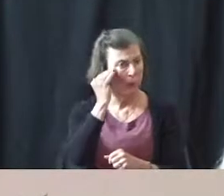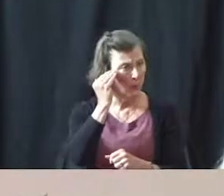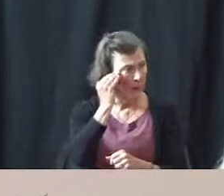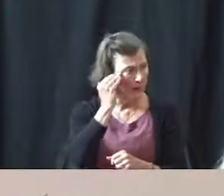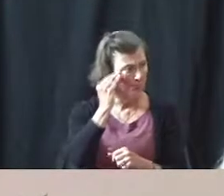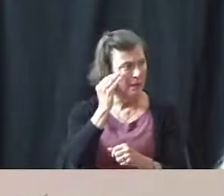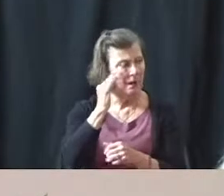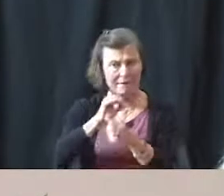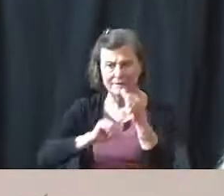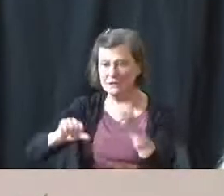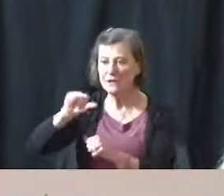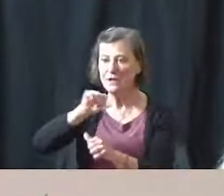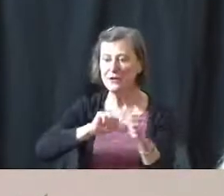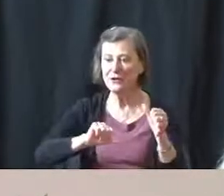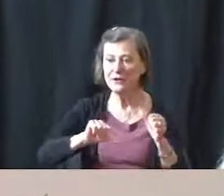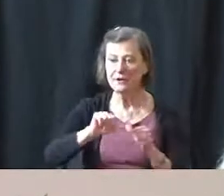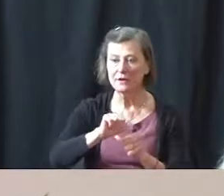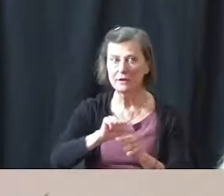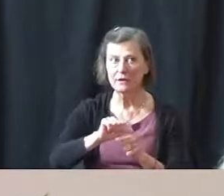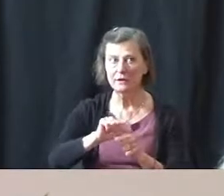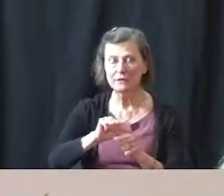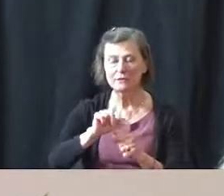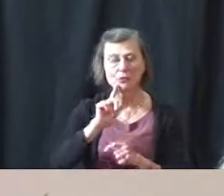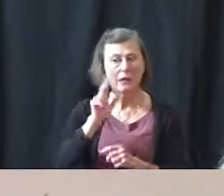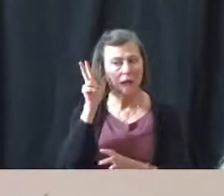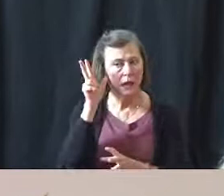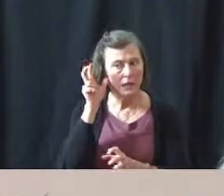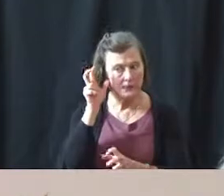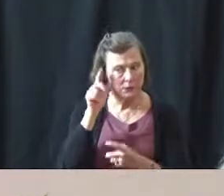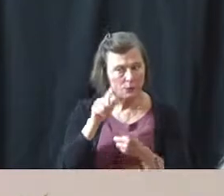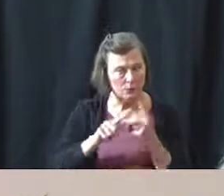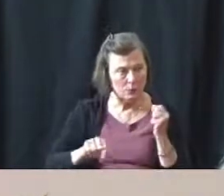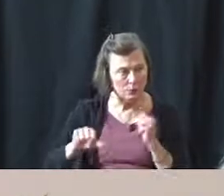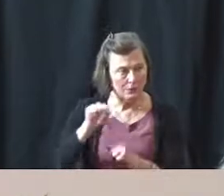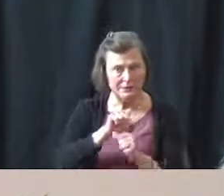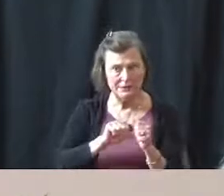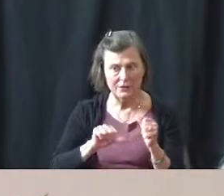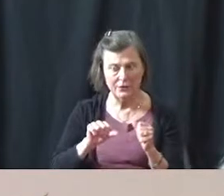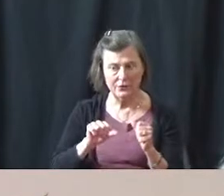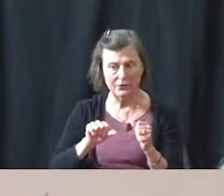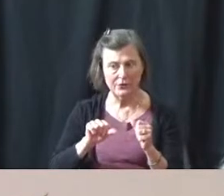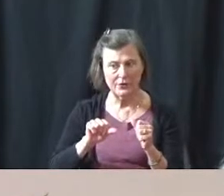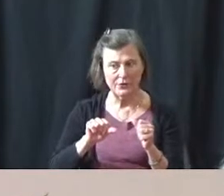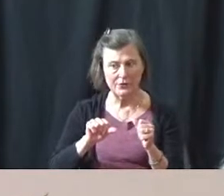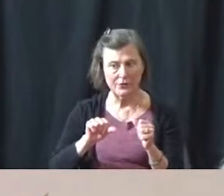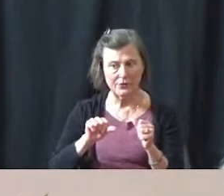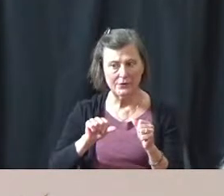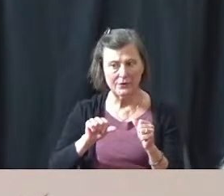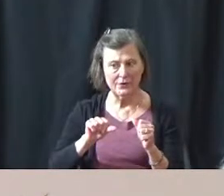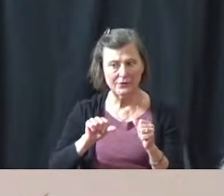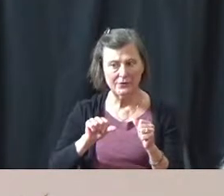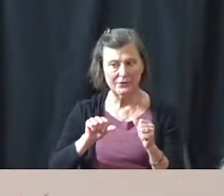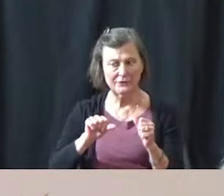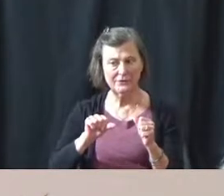To listen to one another.